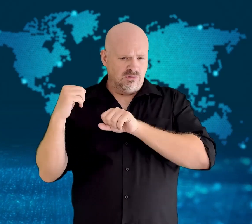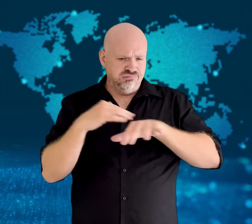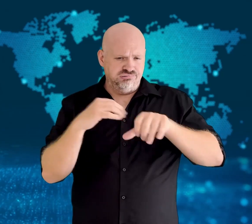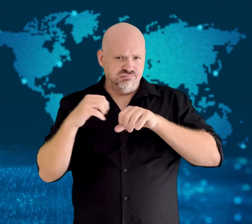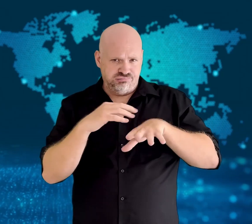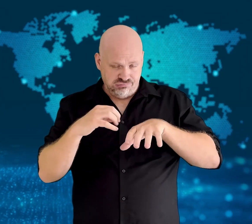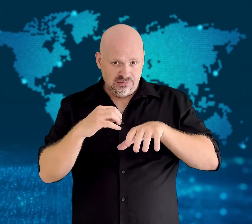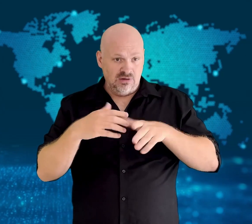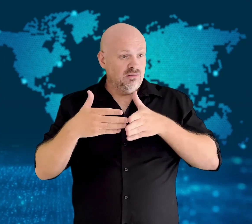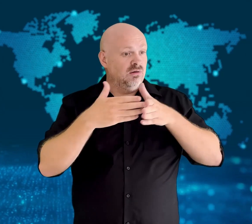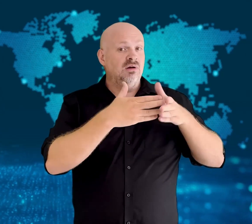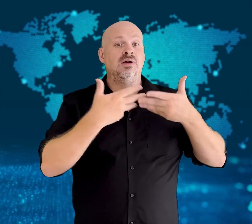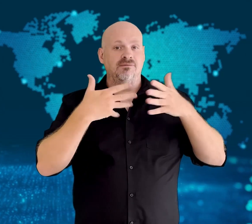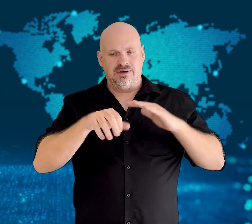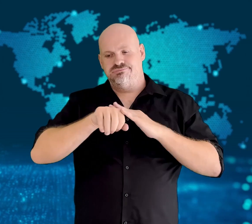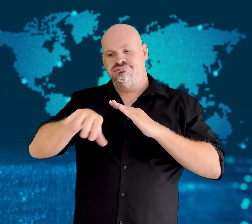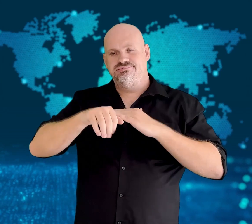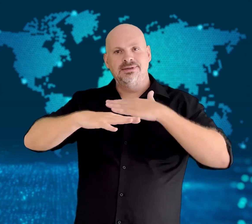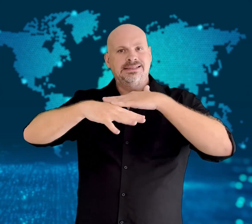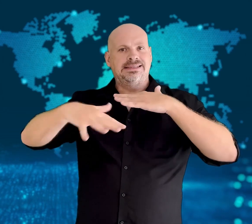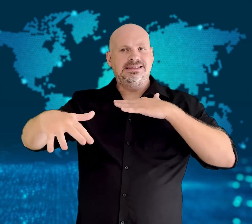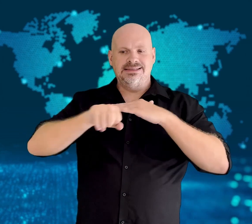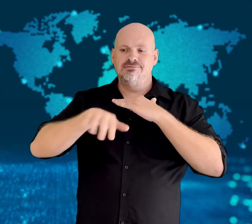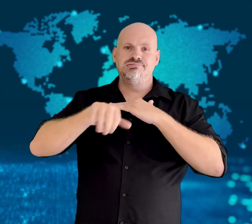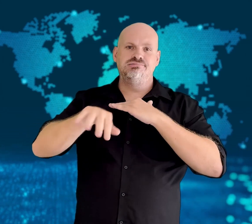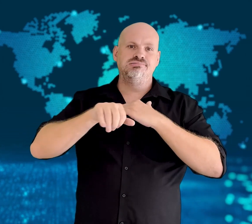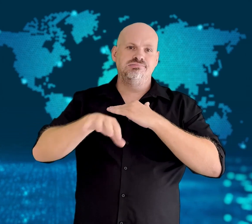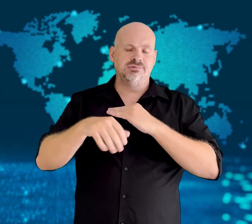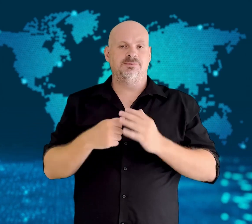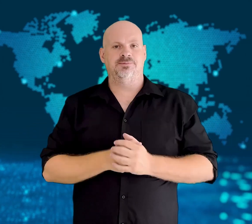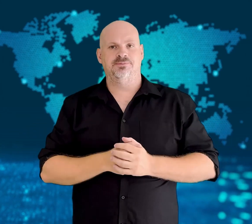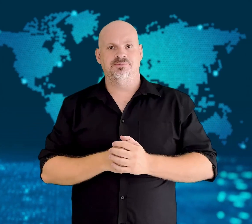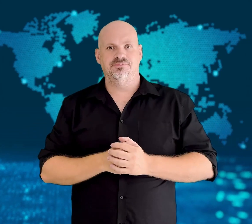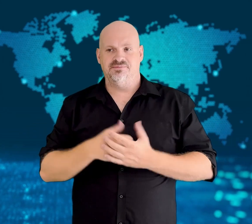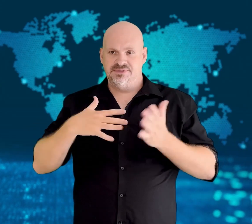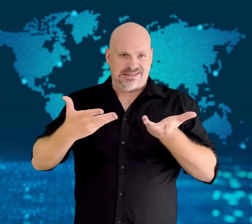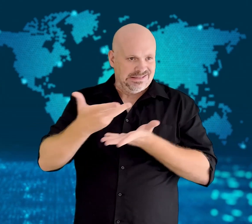The water is then released into the sea.